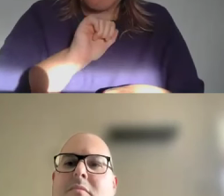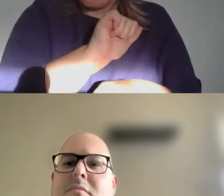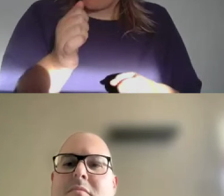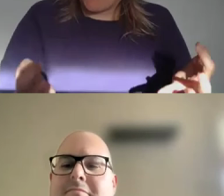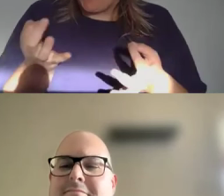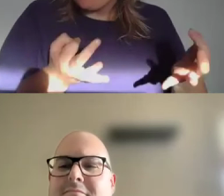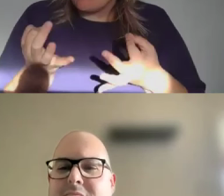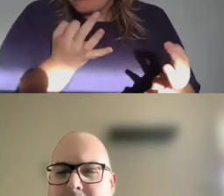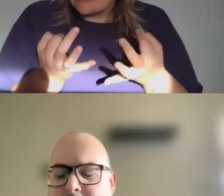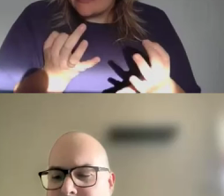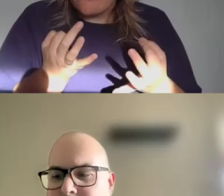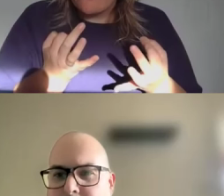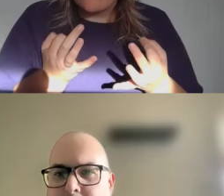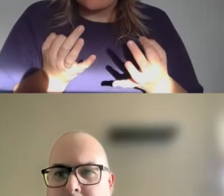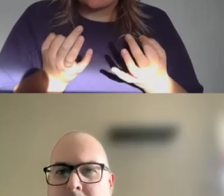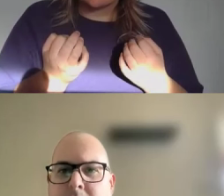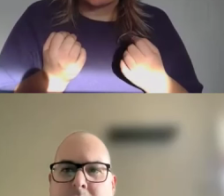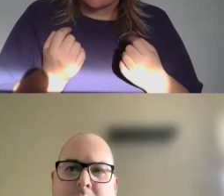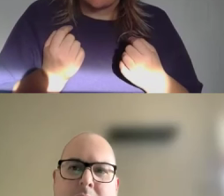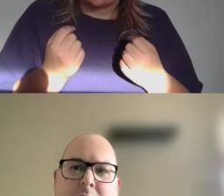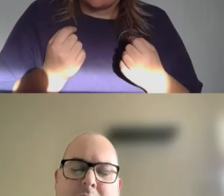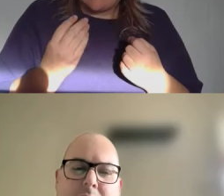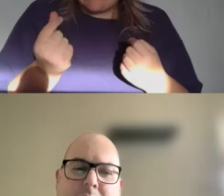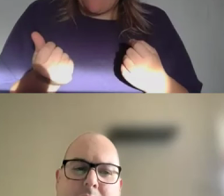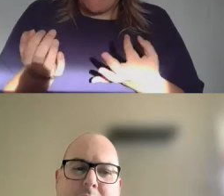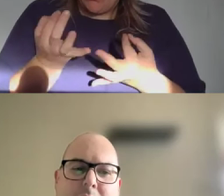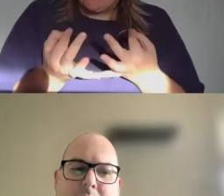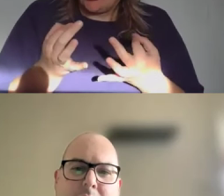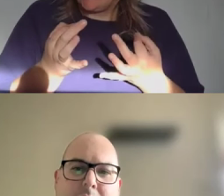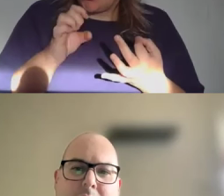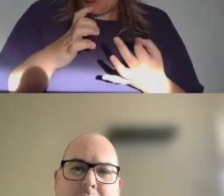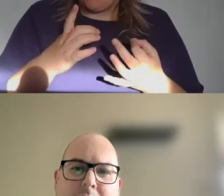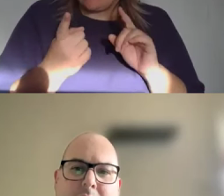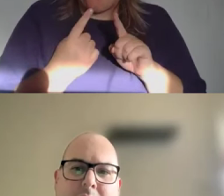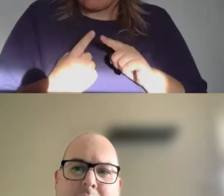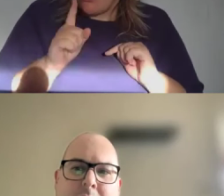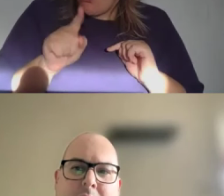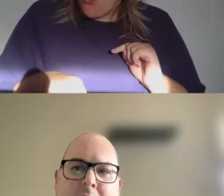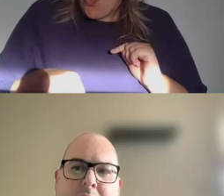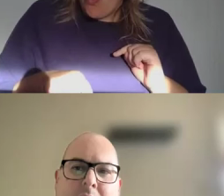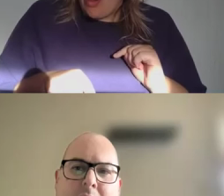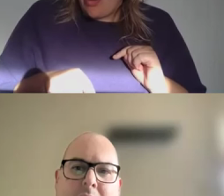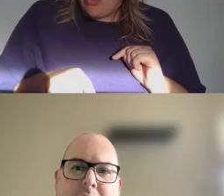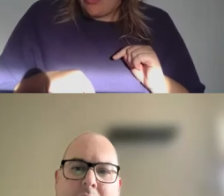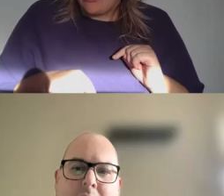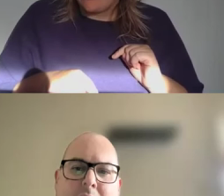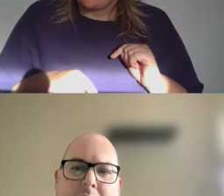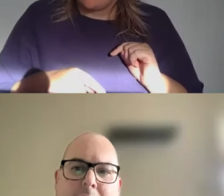For those people that we don't manage to reply to their questions today,